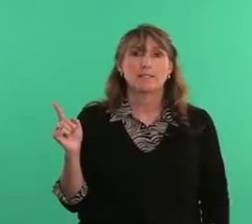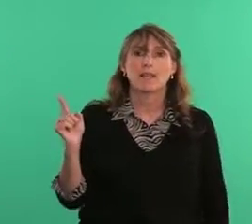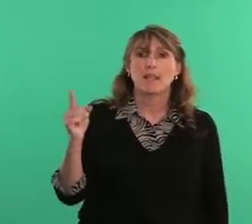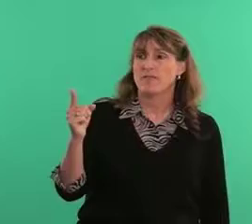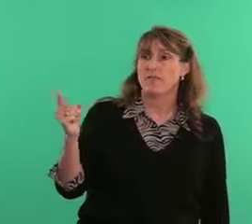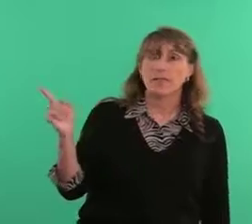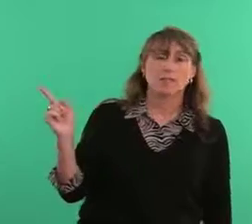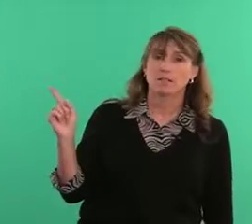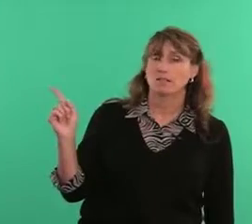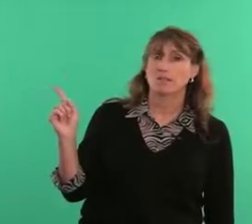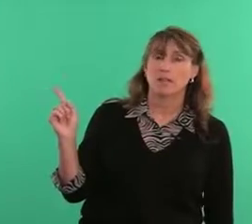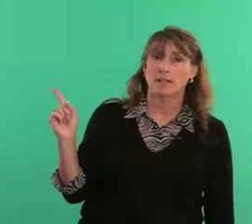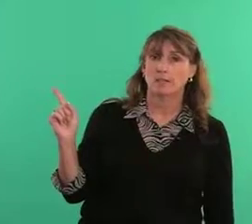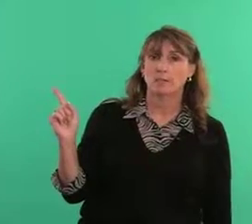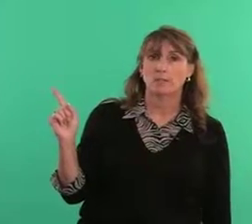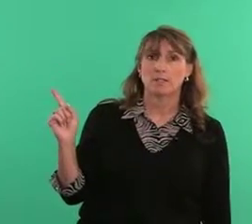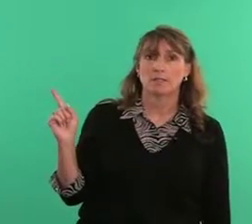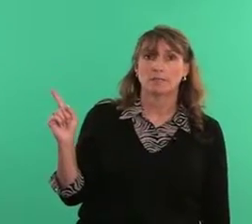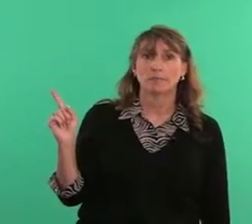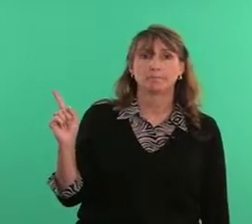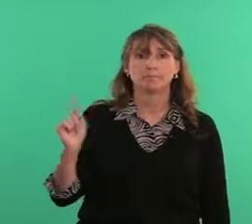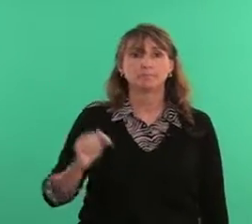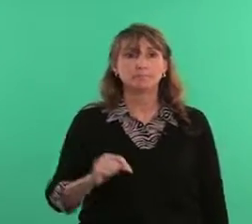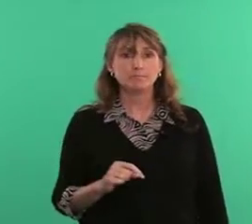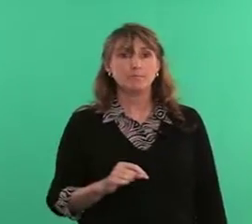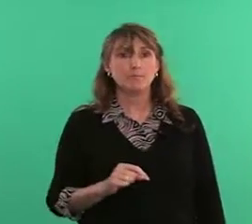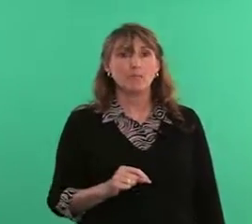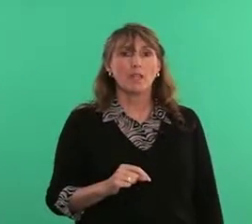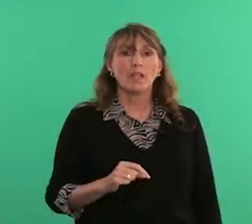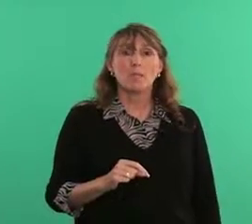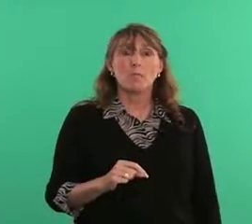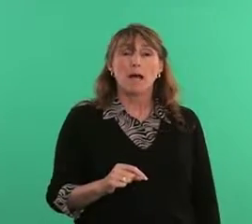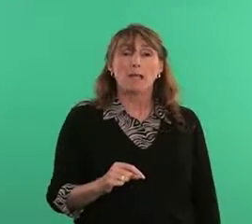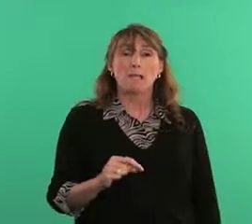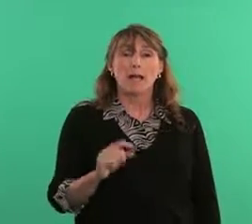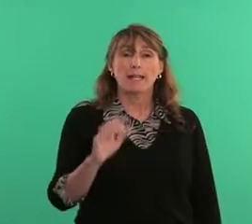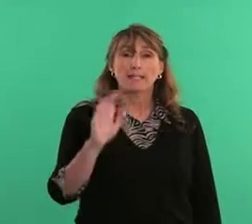and they you do not include the signer my, mine